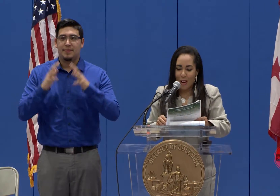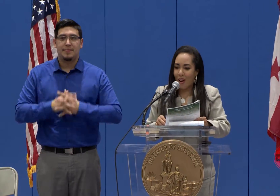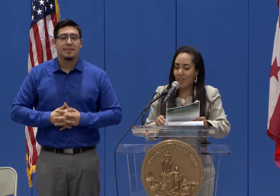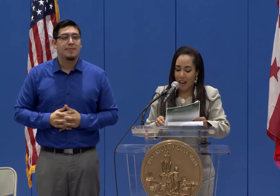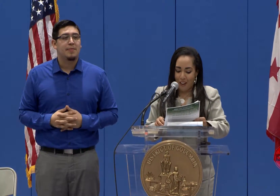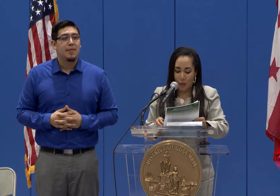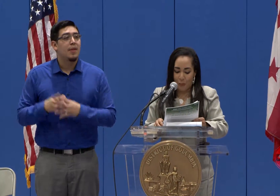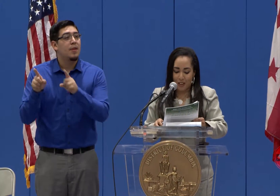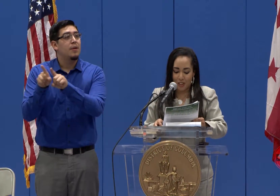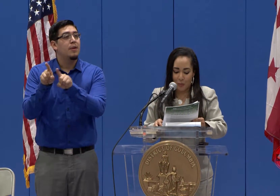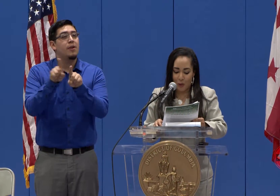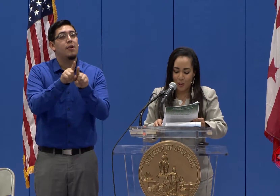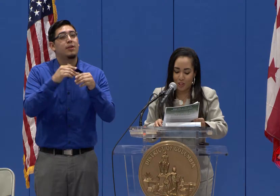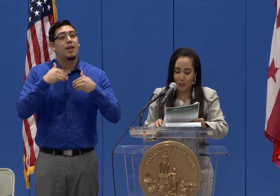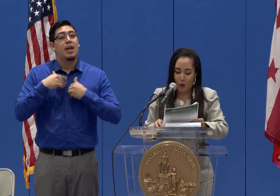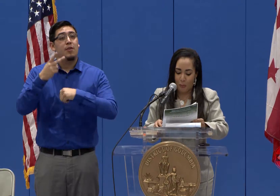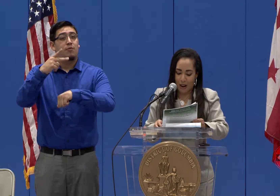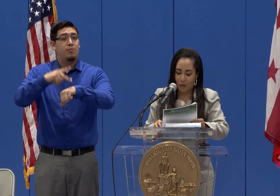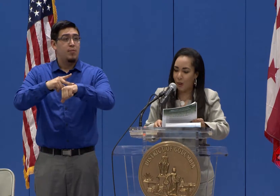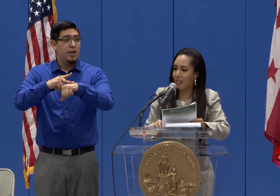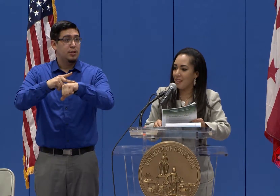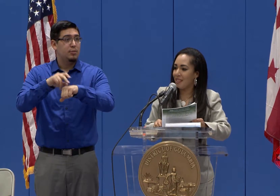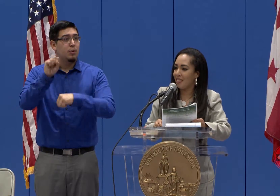WE ALSO HAD THE PRINCIPAL SAUL BROWN WITH US.